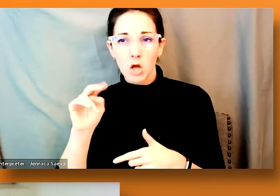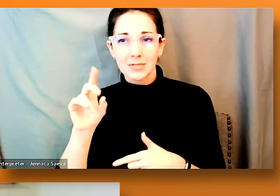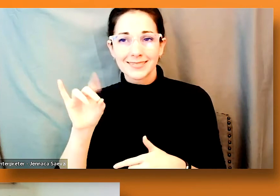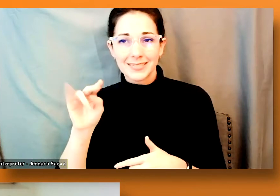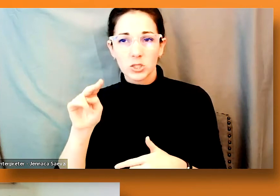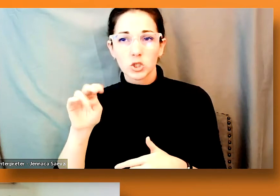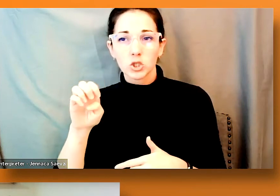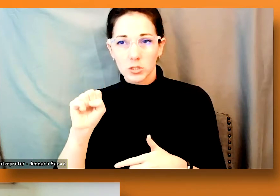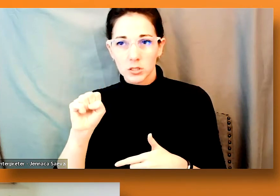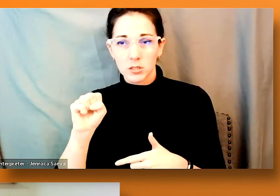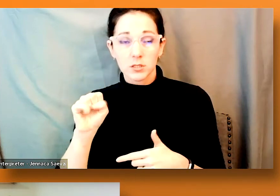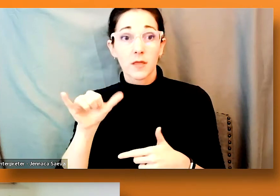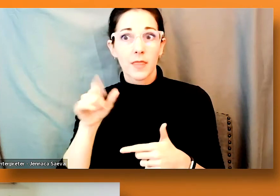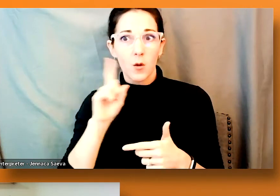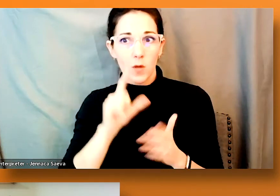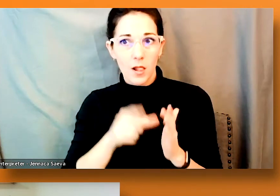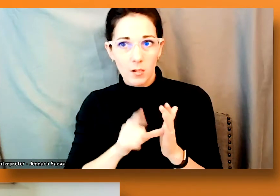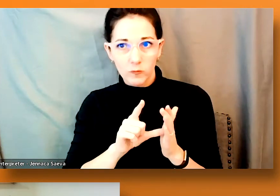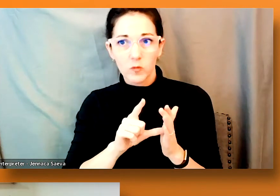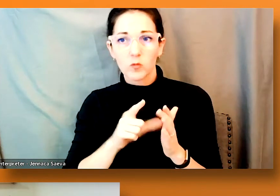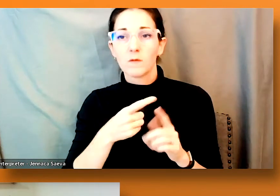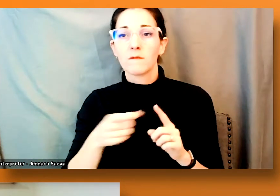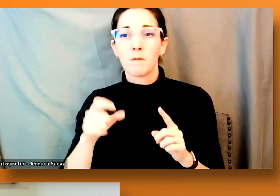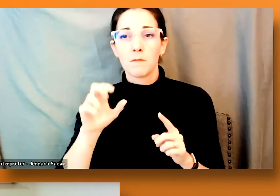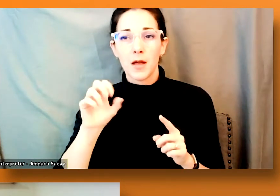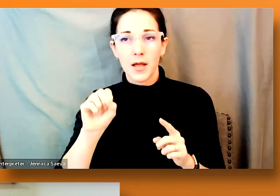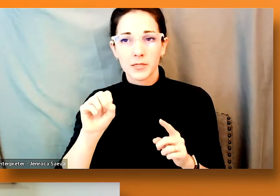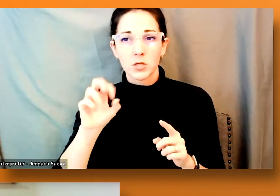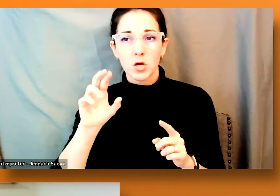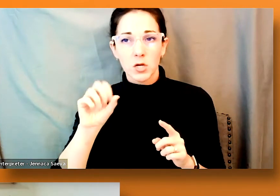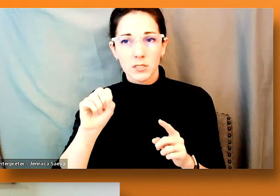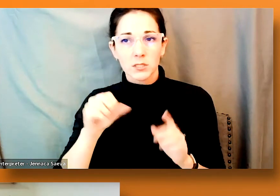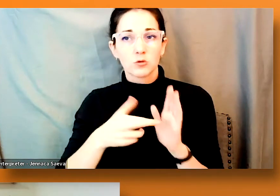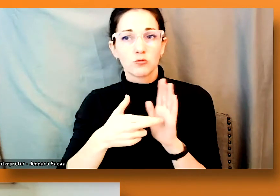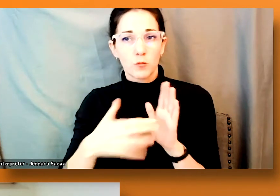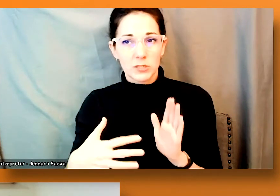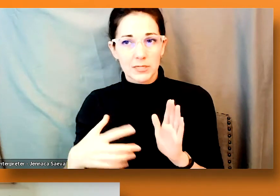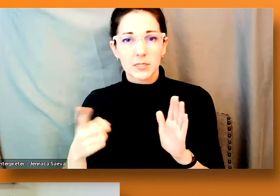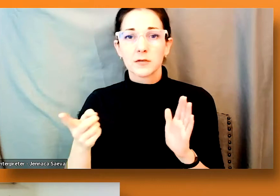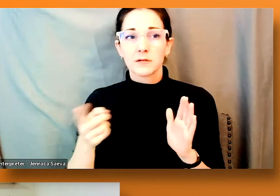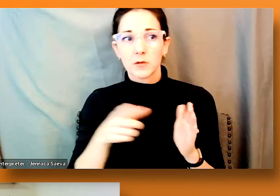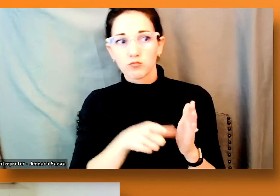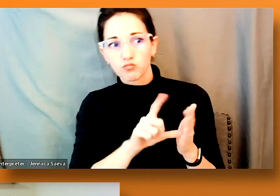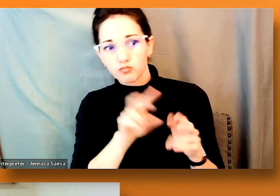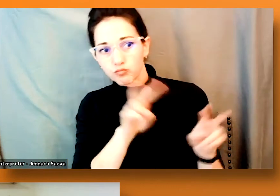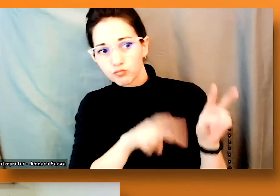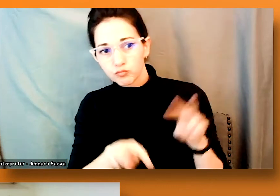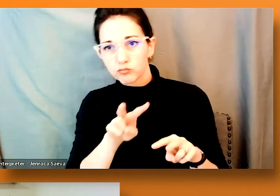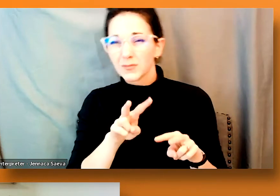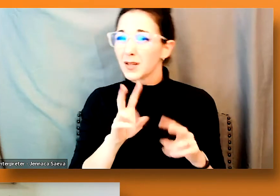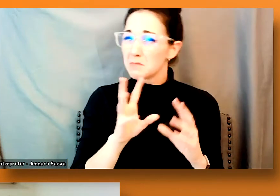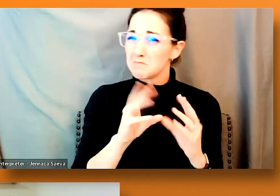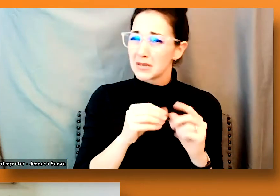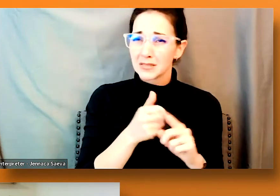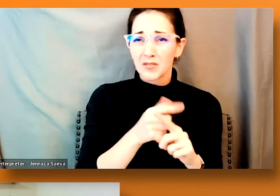is reviewed by the SRS rep. They're very valuable meetings.